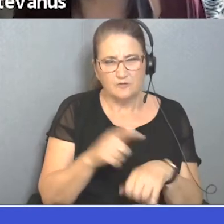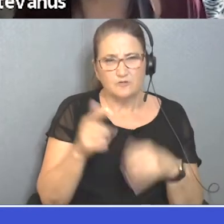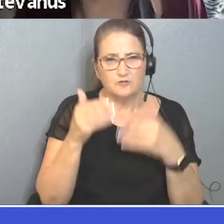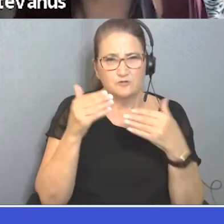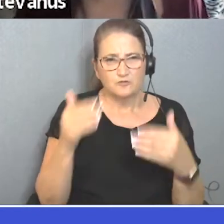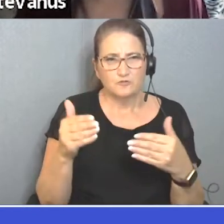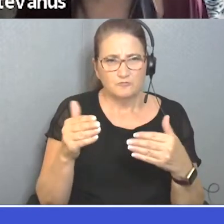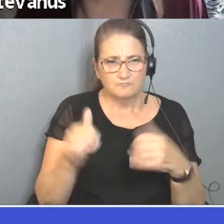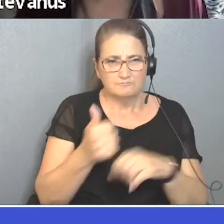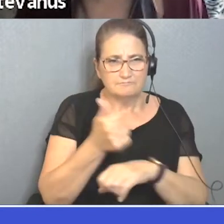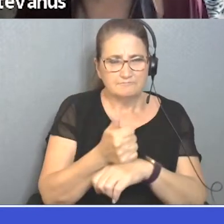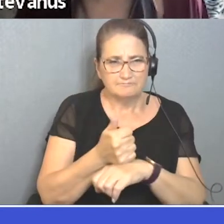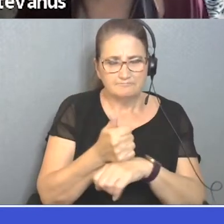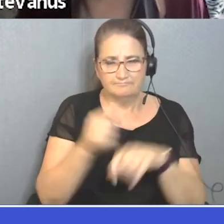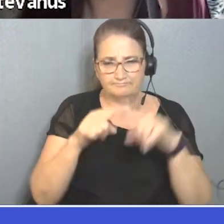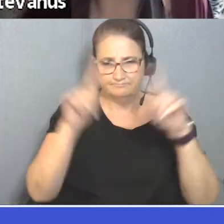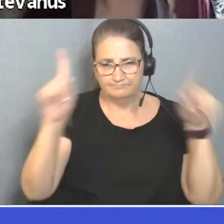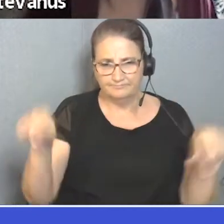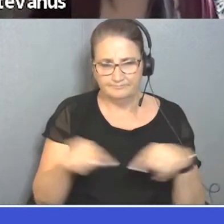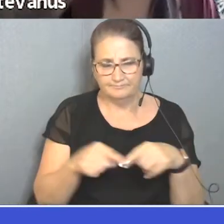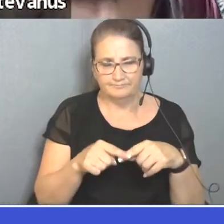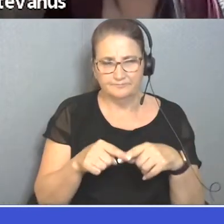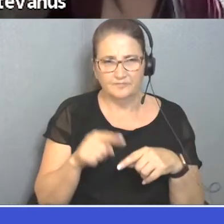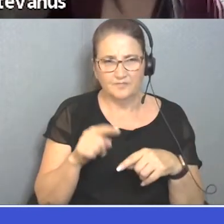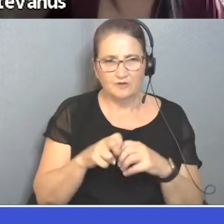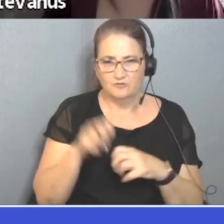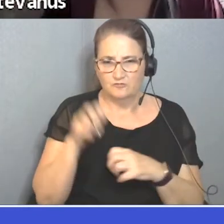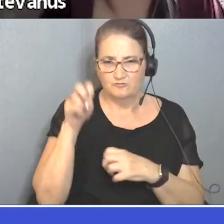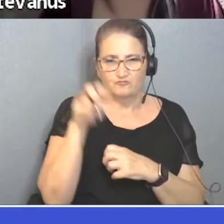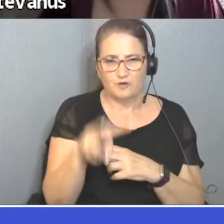each. So go ahead and get your grids set up,